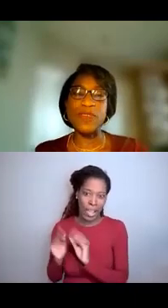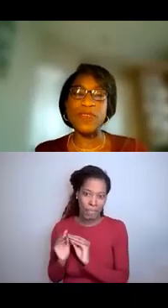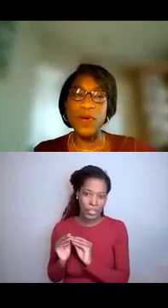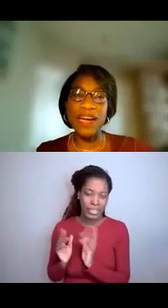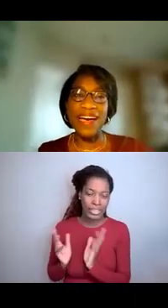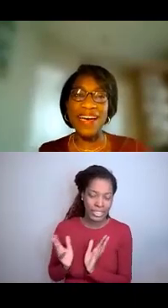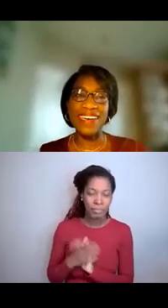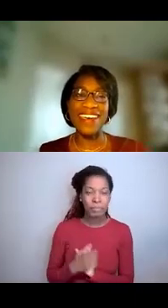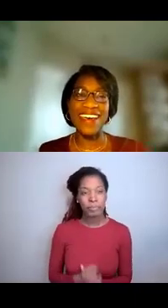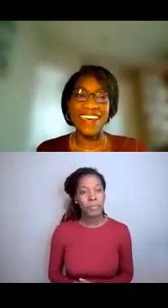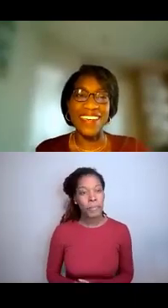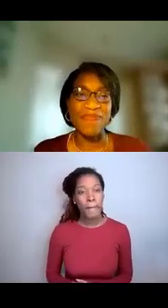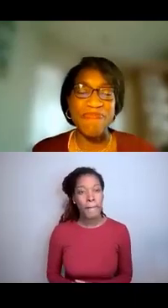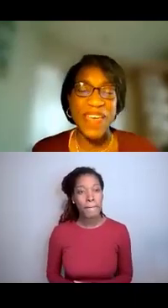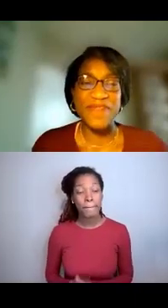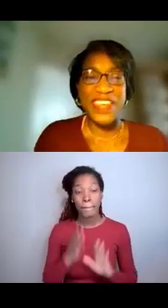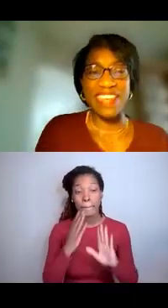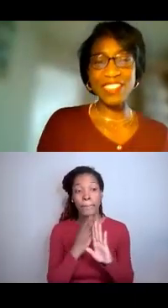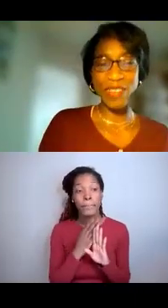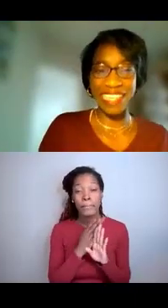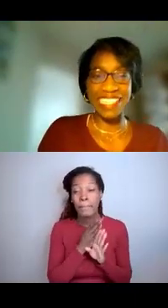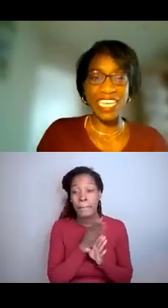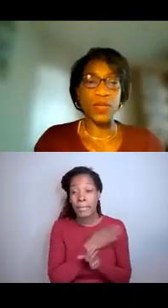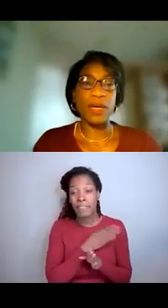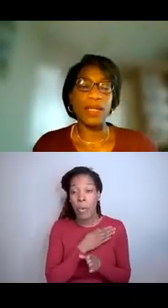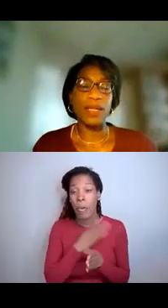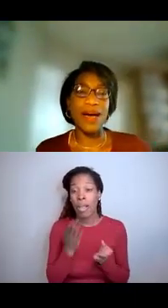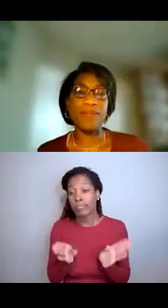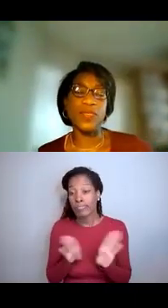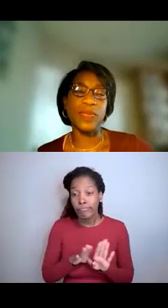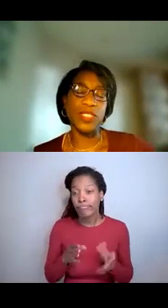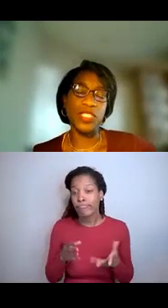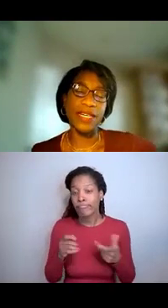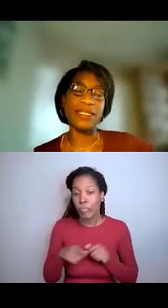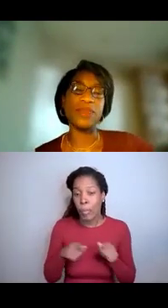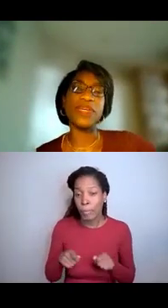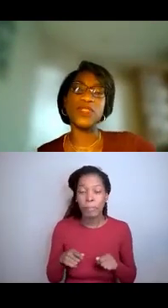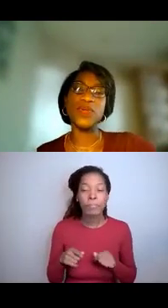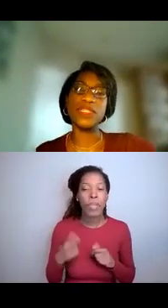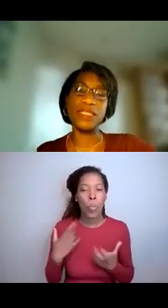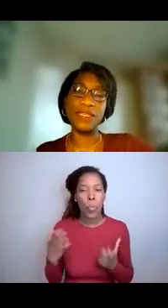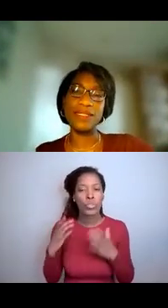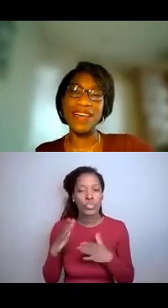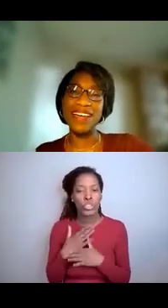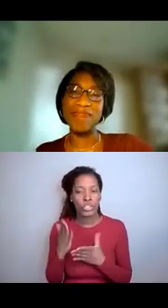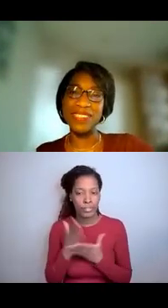So before I finish or I leave you all, I just wanted to share some resources